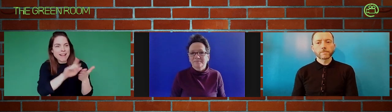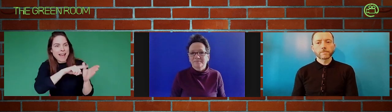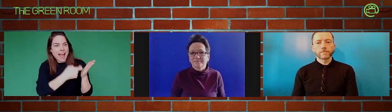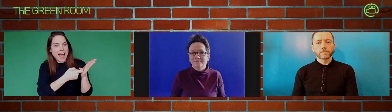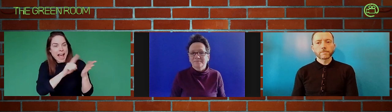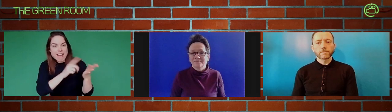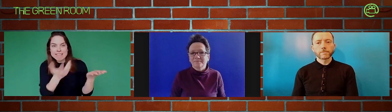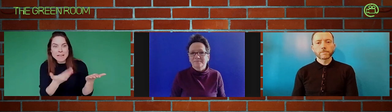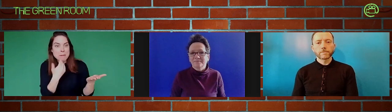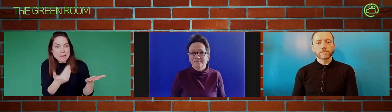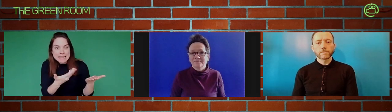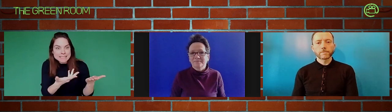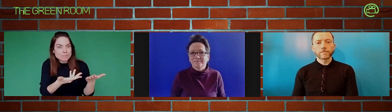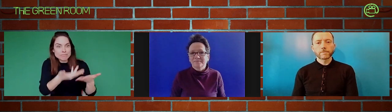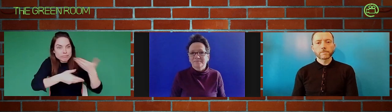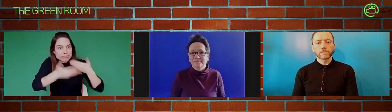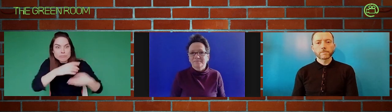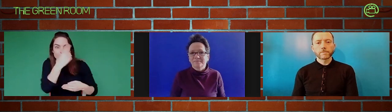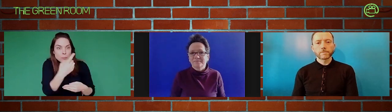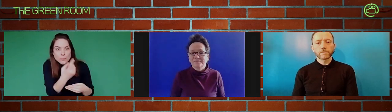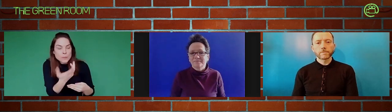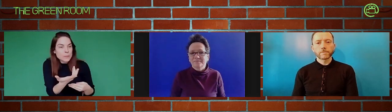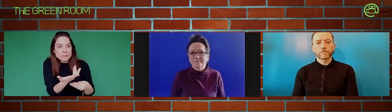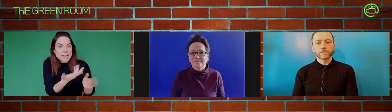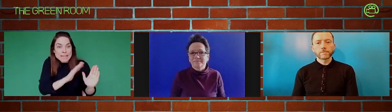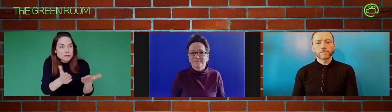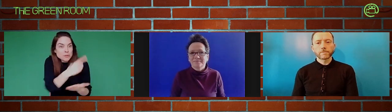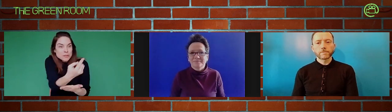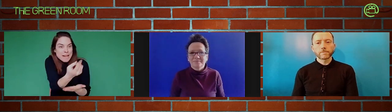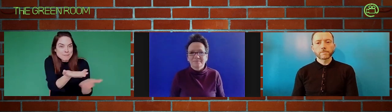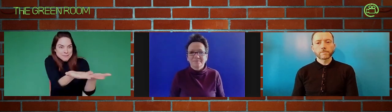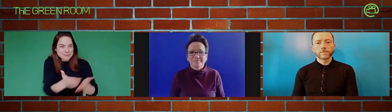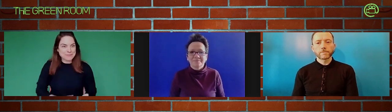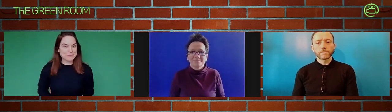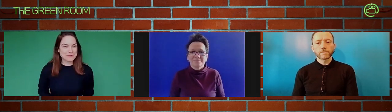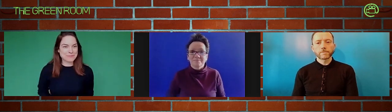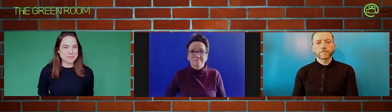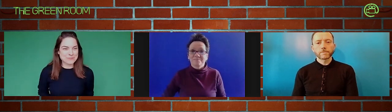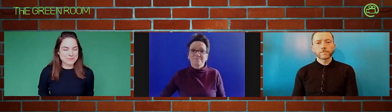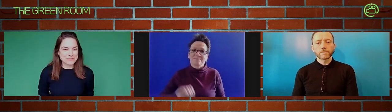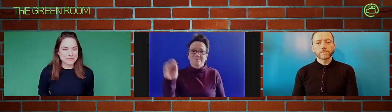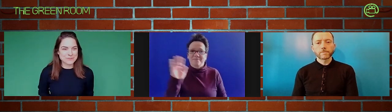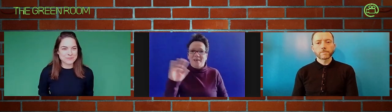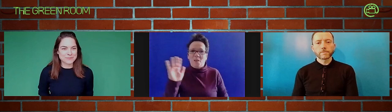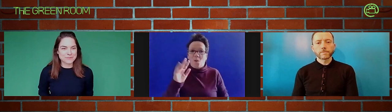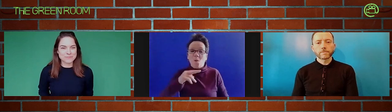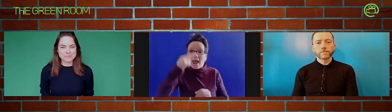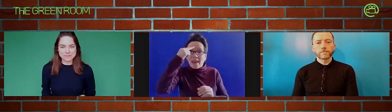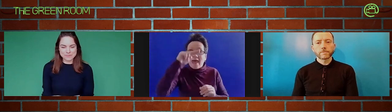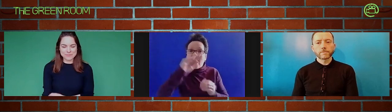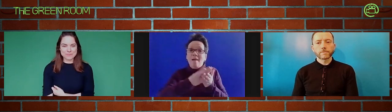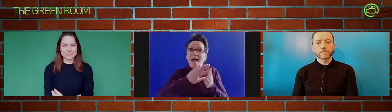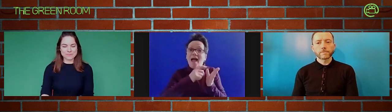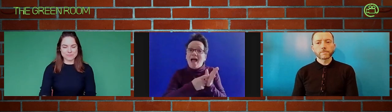also introduce your yourself. Hello. My name is Harri, my sign name